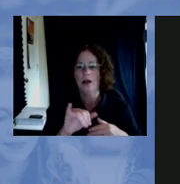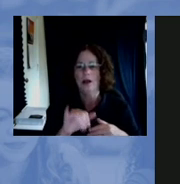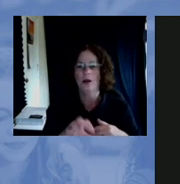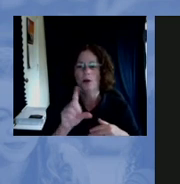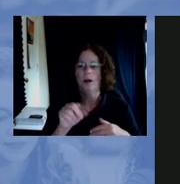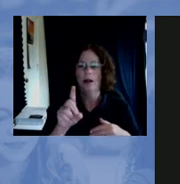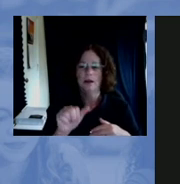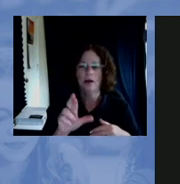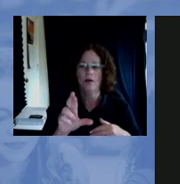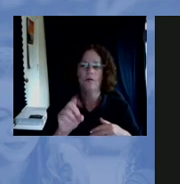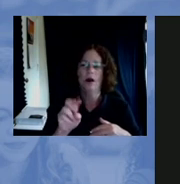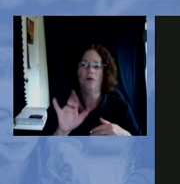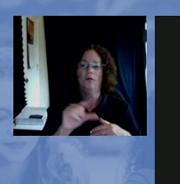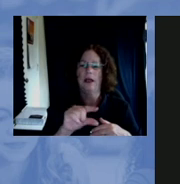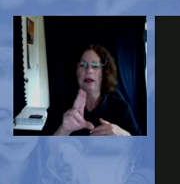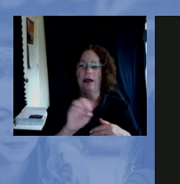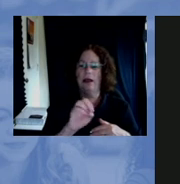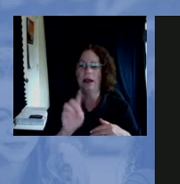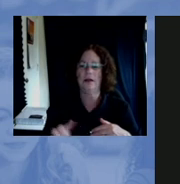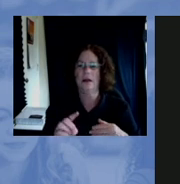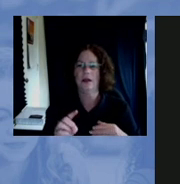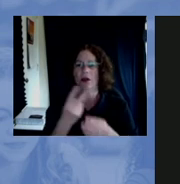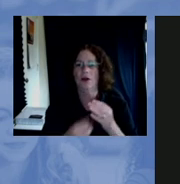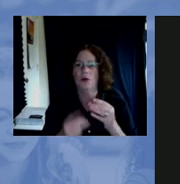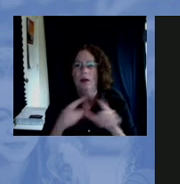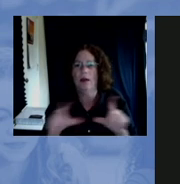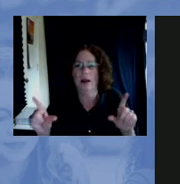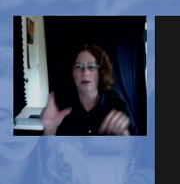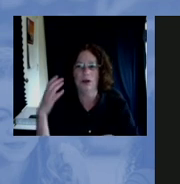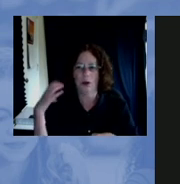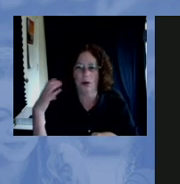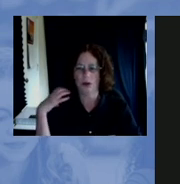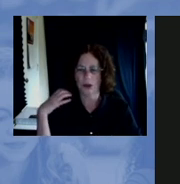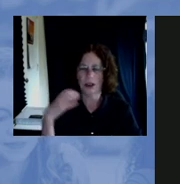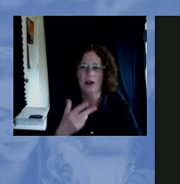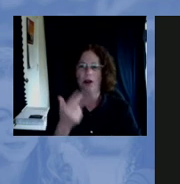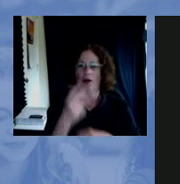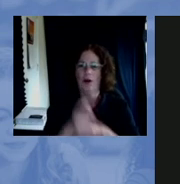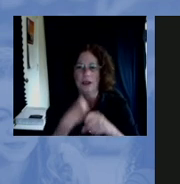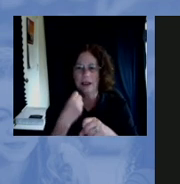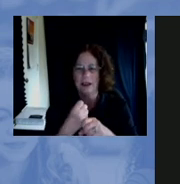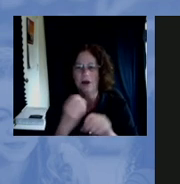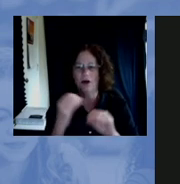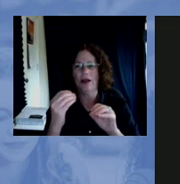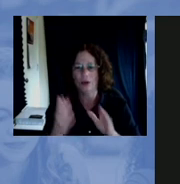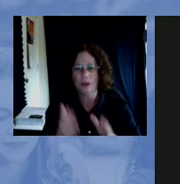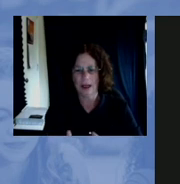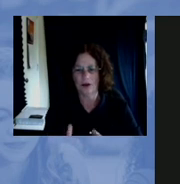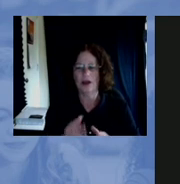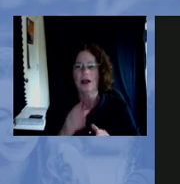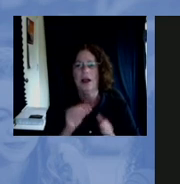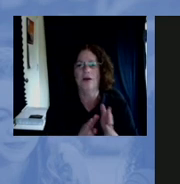LANGUAGE INSTRUCTIONAL COACH AND 13 YEAR VETERAN EDUCATOR AND RISING 12TH GREAT SENIOR RINA